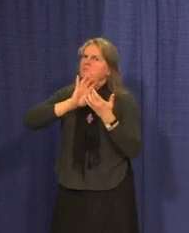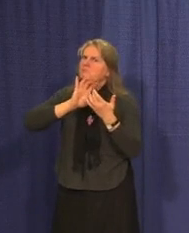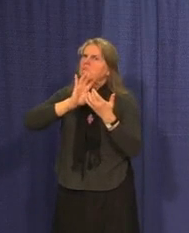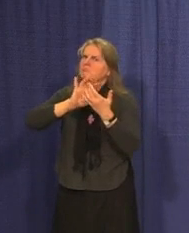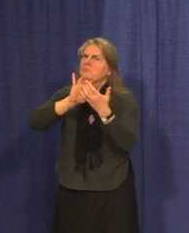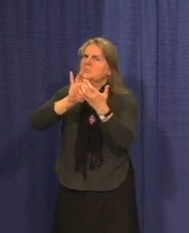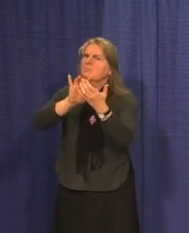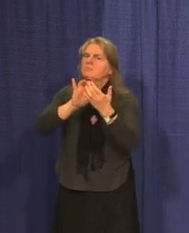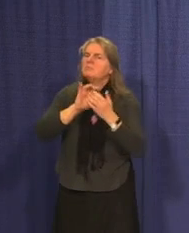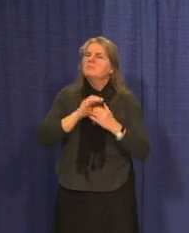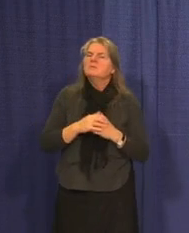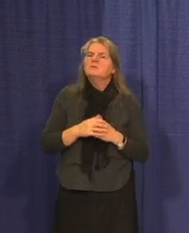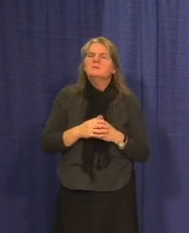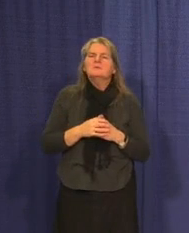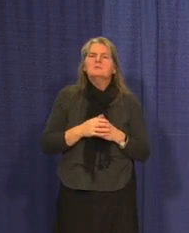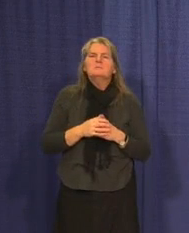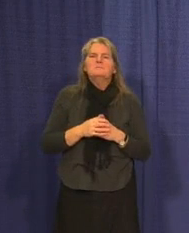in the Northwest Territories and